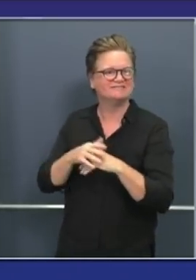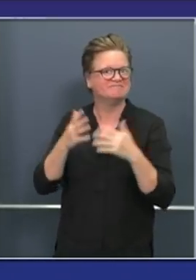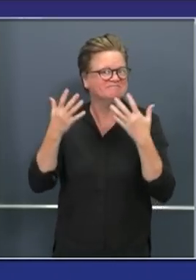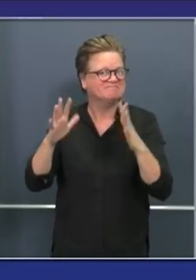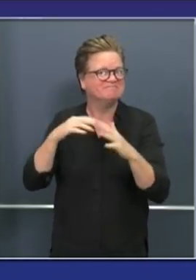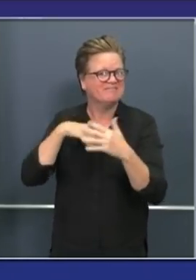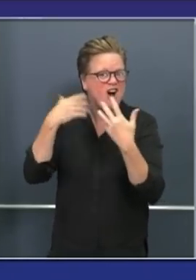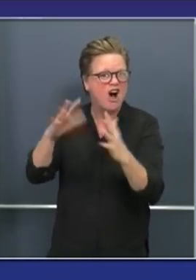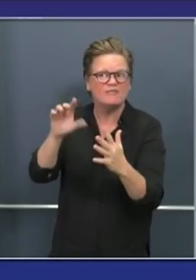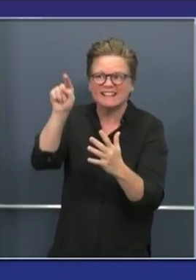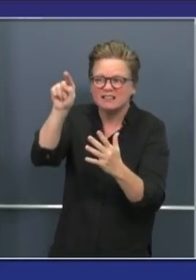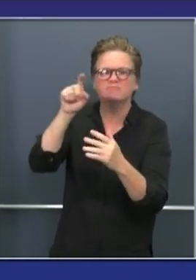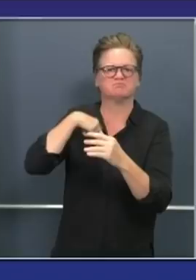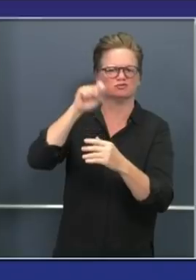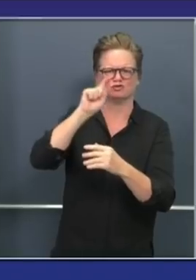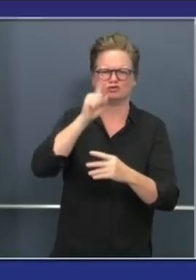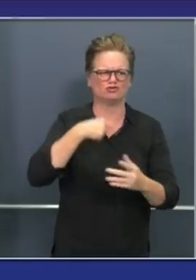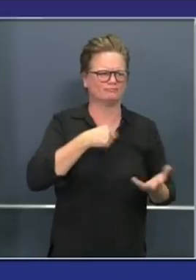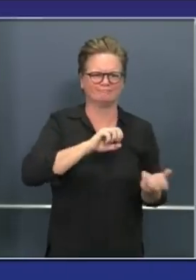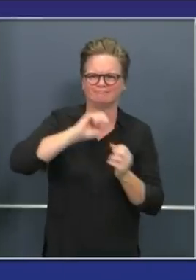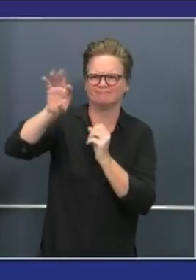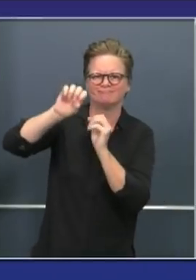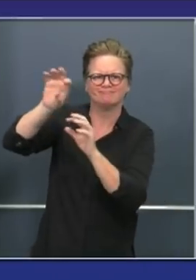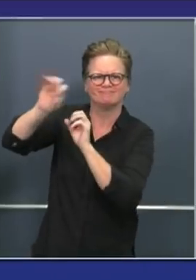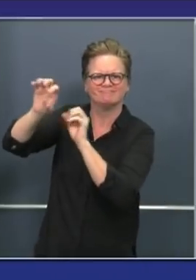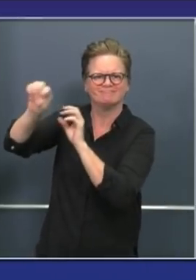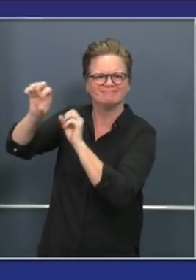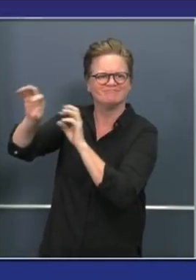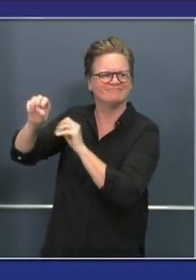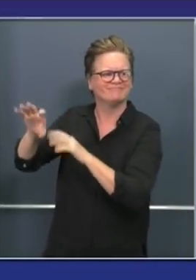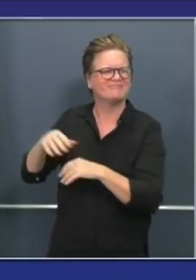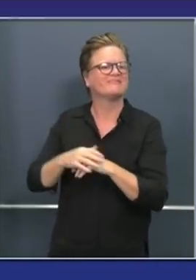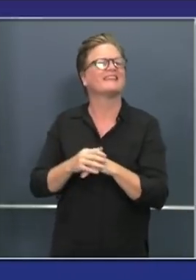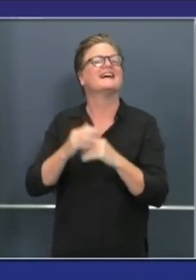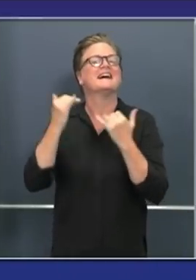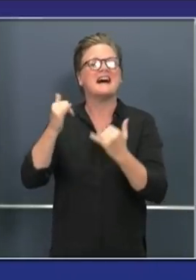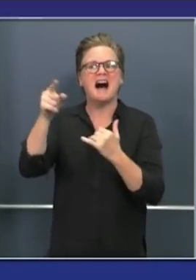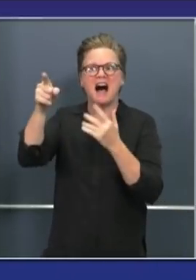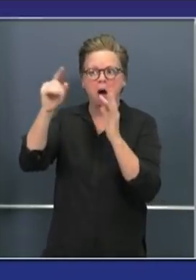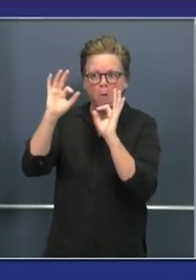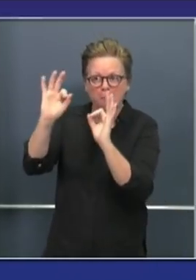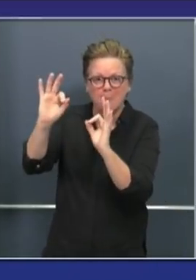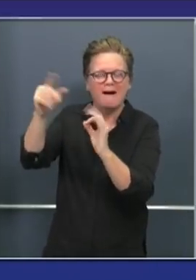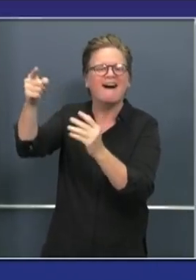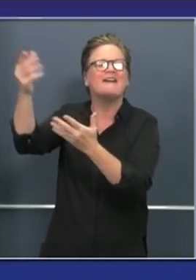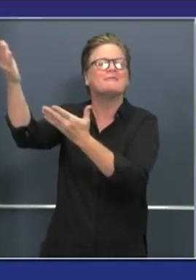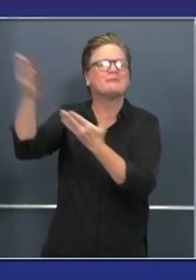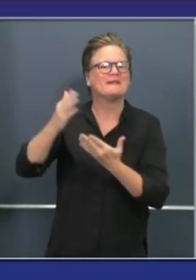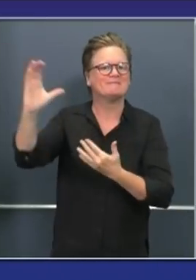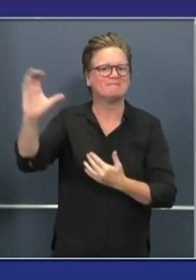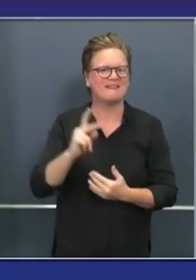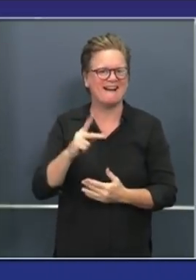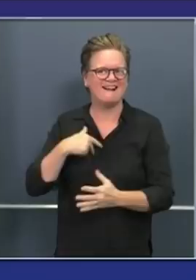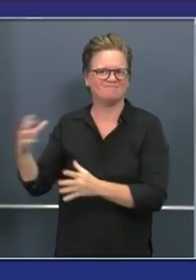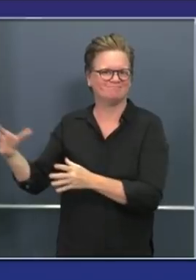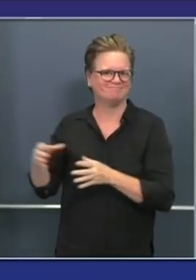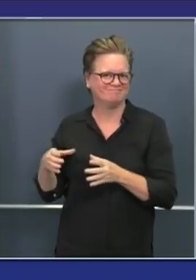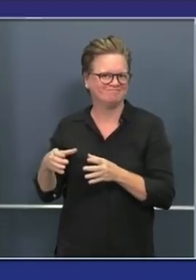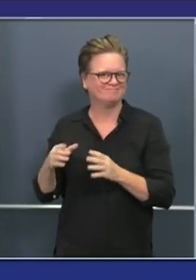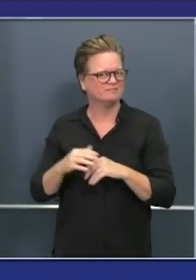THE HOSPITAL SYSTEM. THE GOOD NEWS IS HOSPITALS DIDN'T JUST SIT BACK IN THE LAST FEW MONTHS. THEY HAVE BEEN WORKING TO GET MORE VENTILATORS.